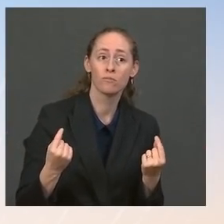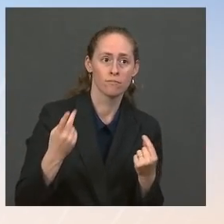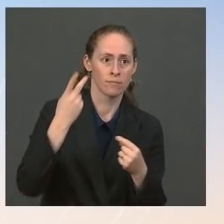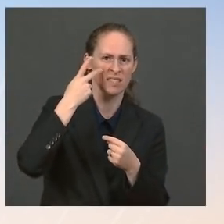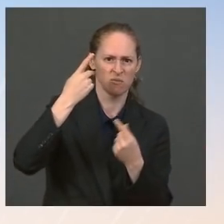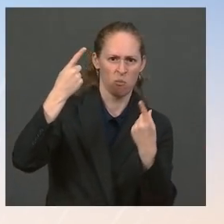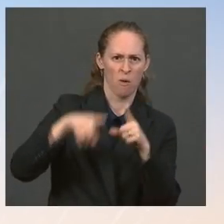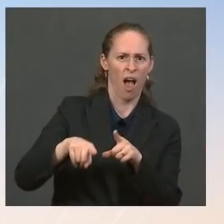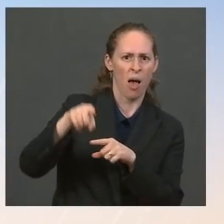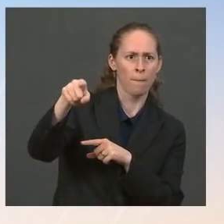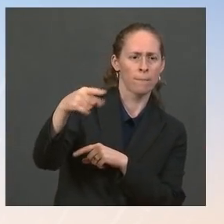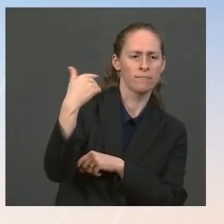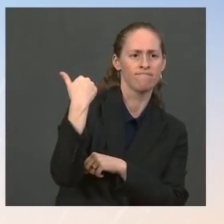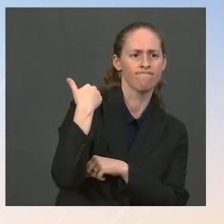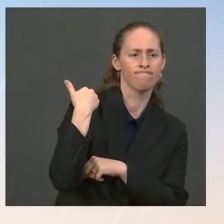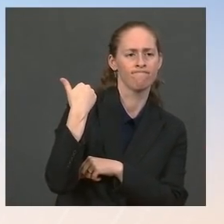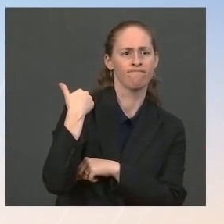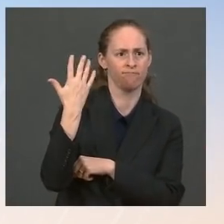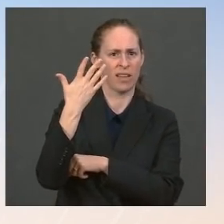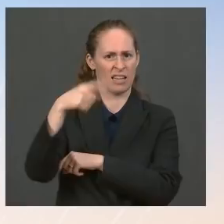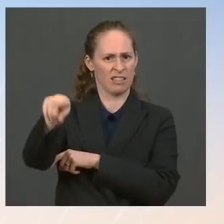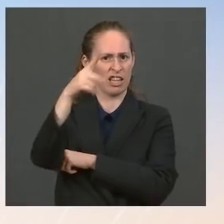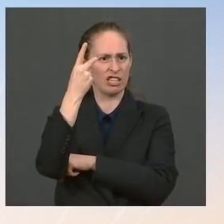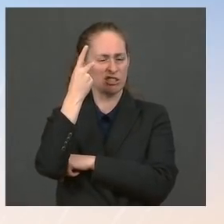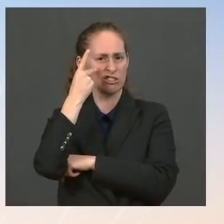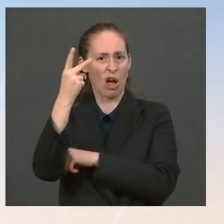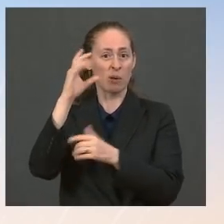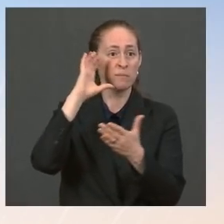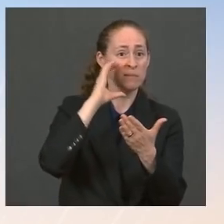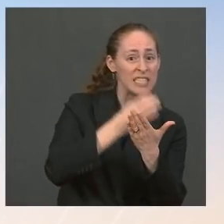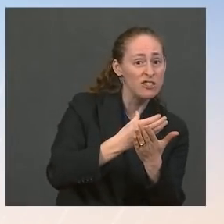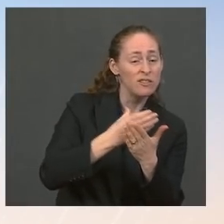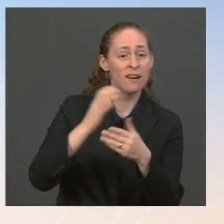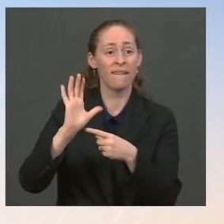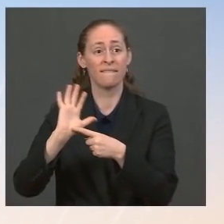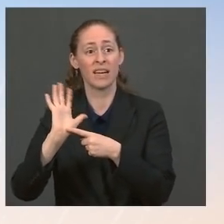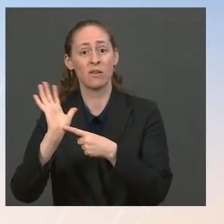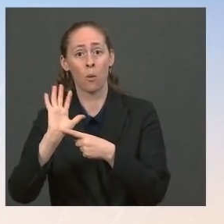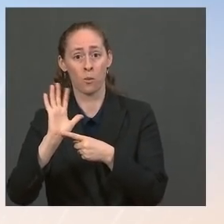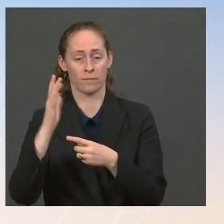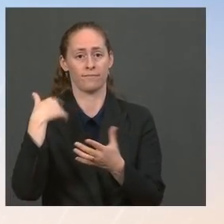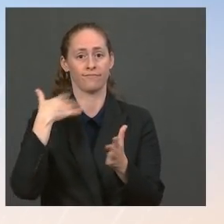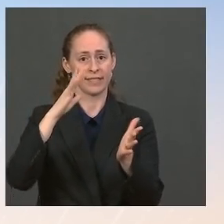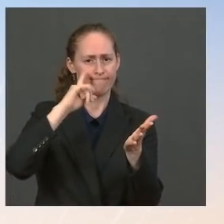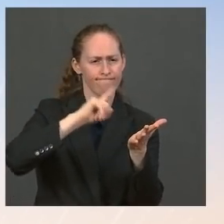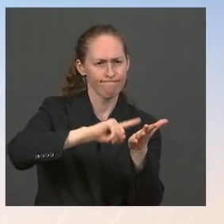what we have seen in those images. The investigation will be compelled --